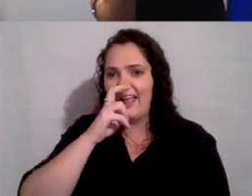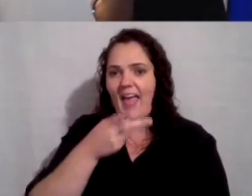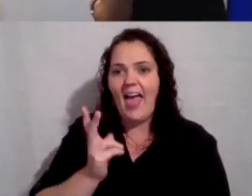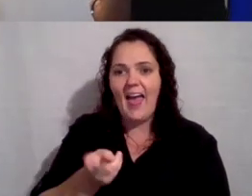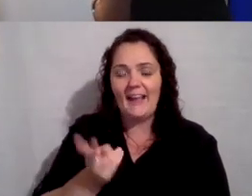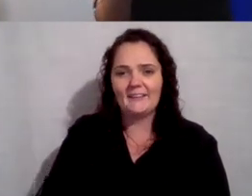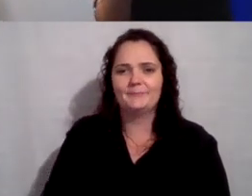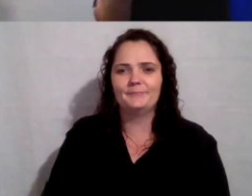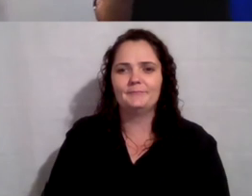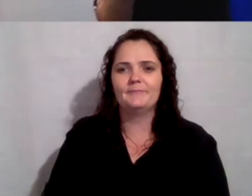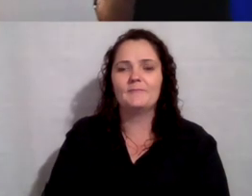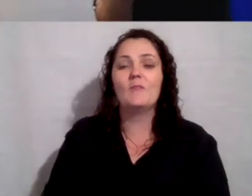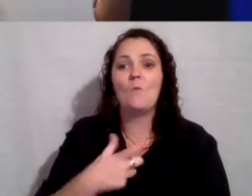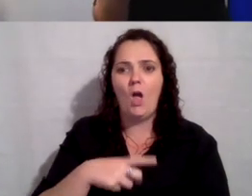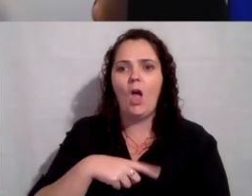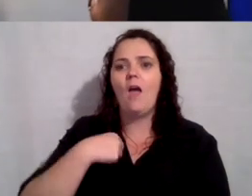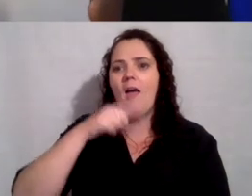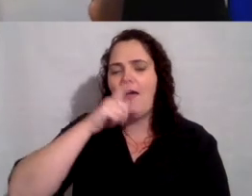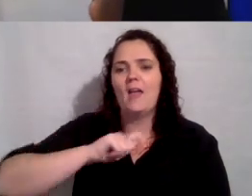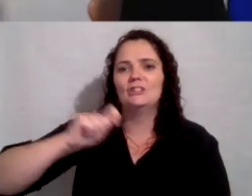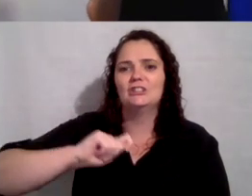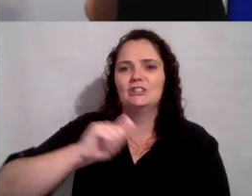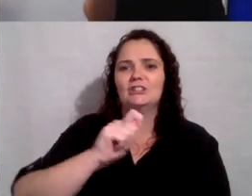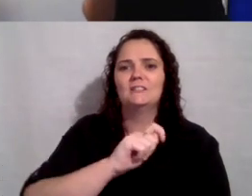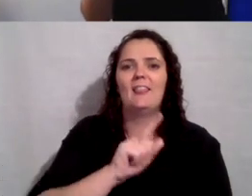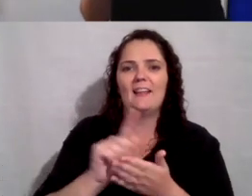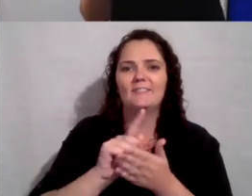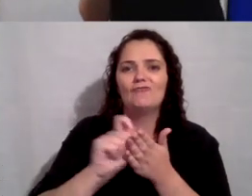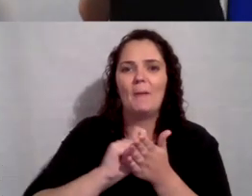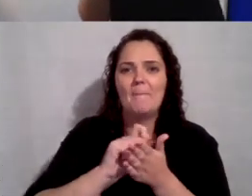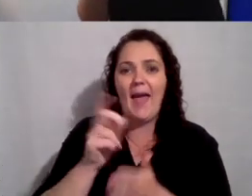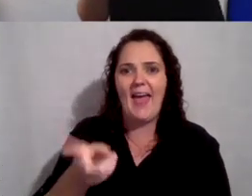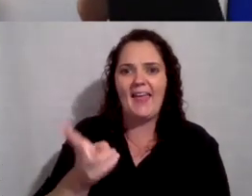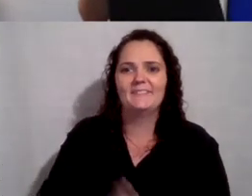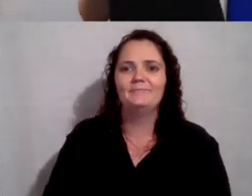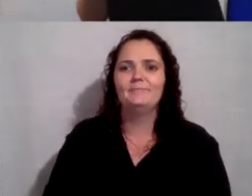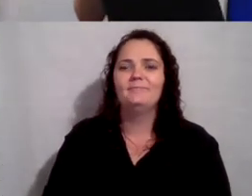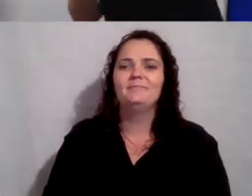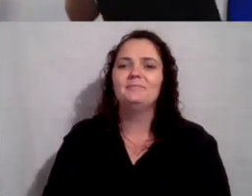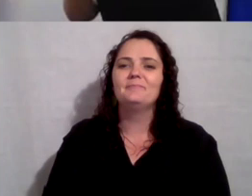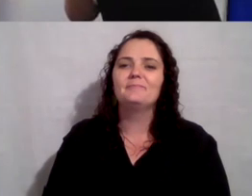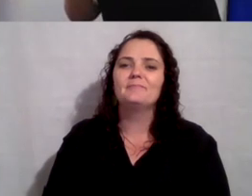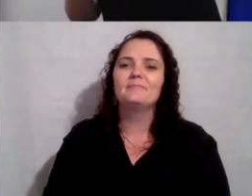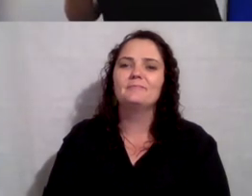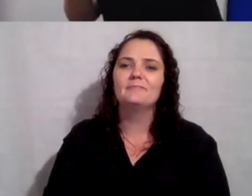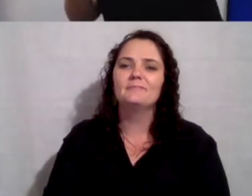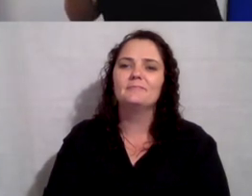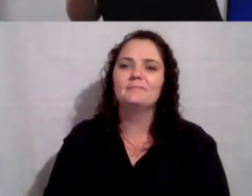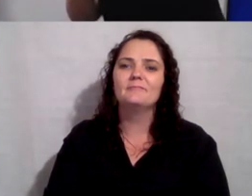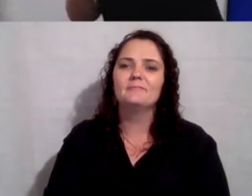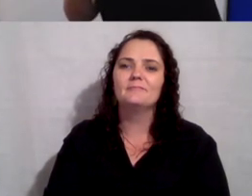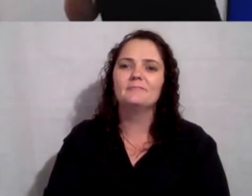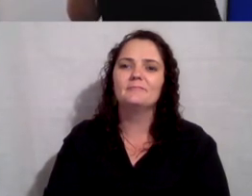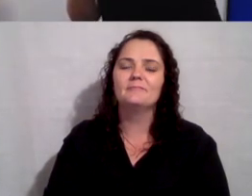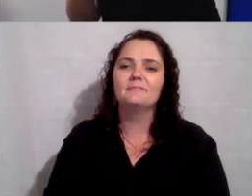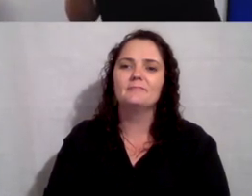with my dark again so that I can erase back into it again.